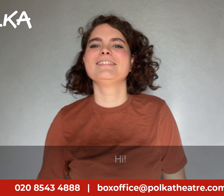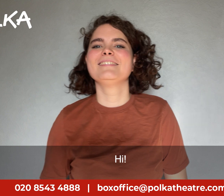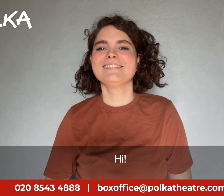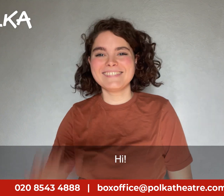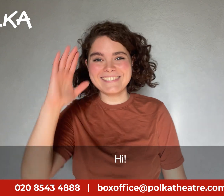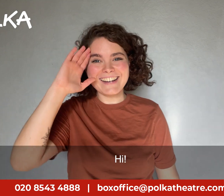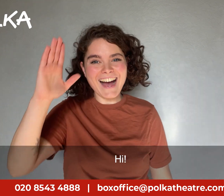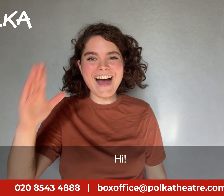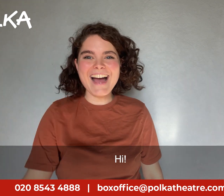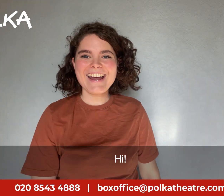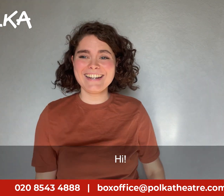Hi!